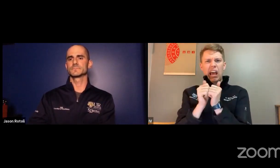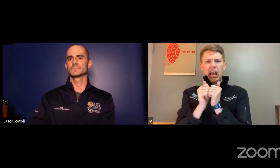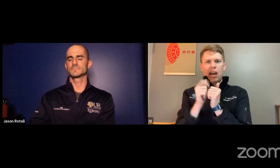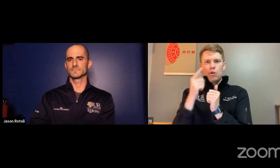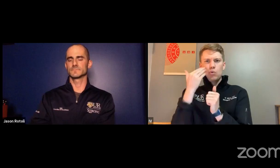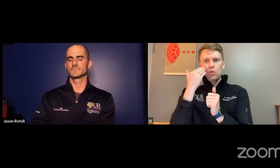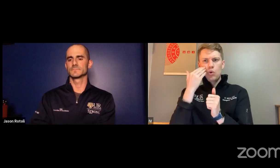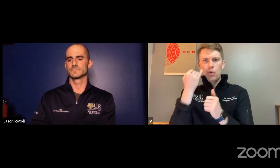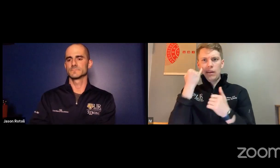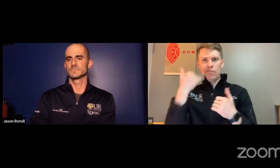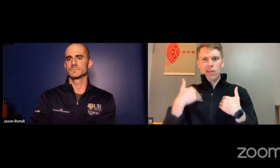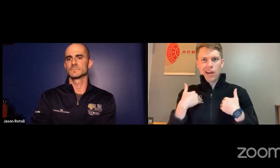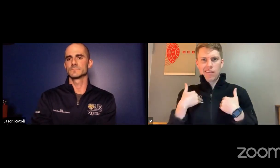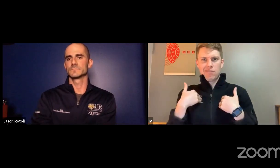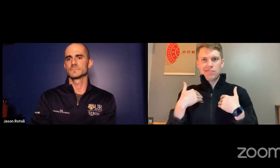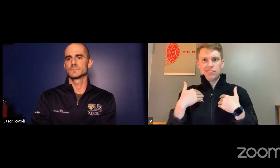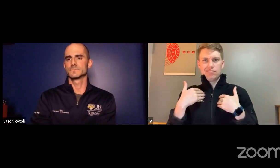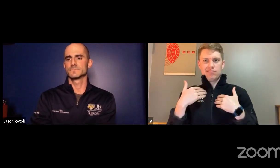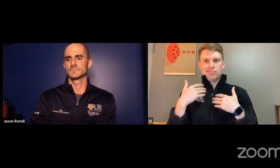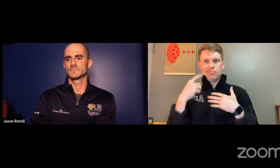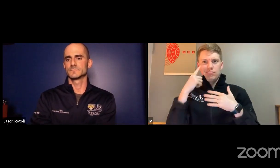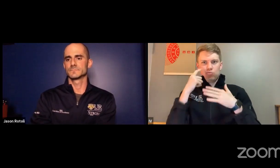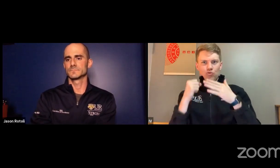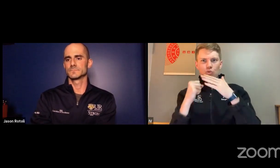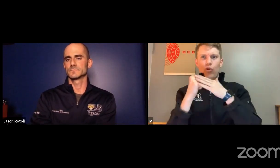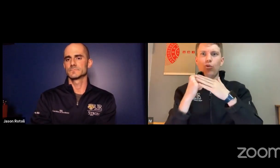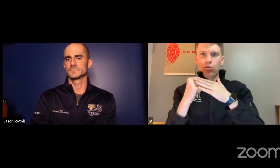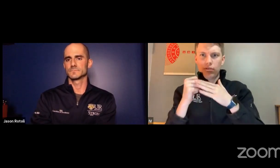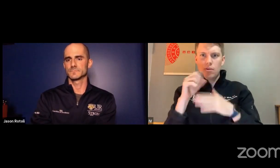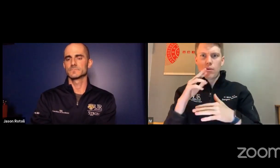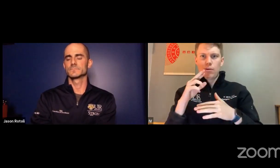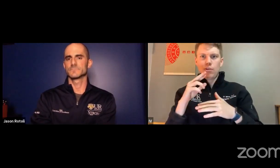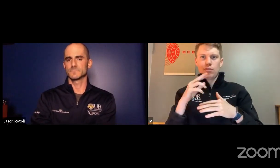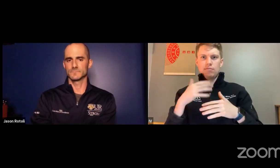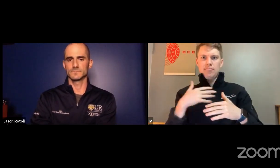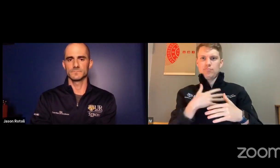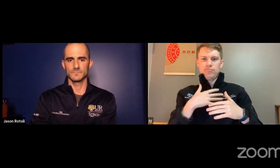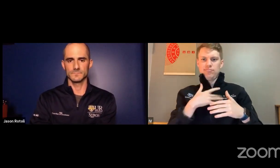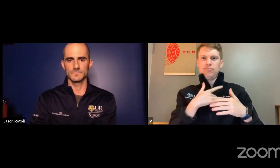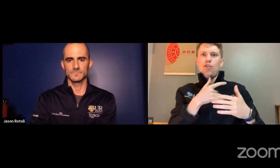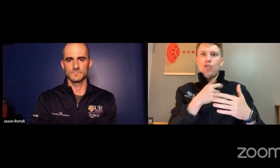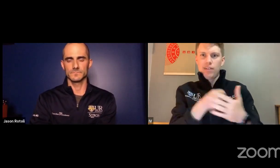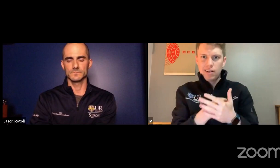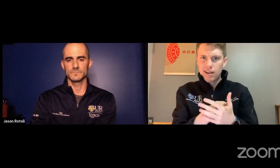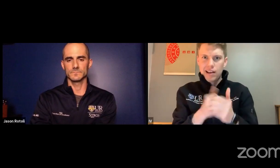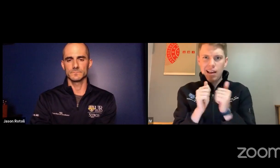with symptoms of a heart attack or stroke. They are unable to help you.